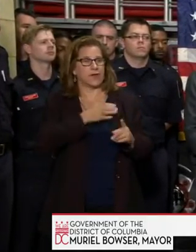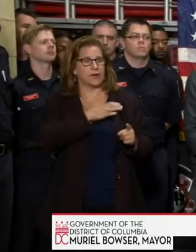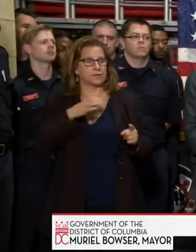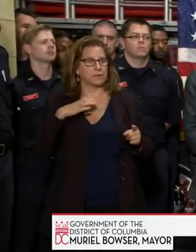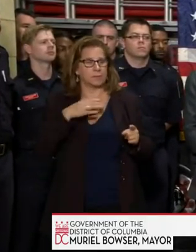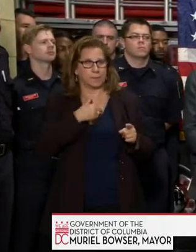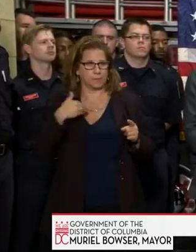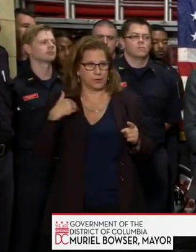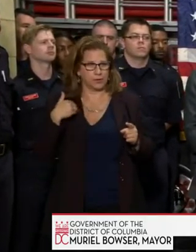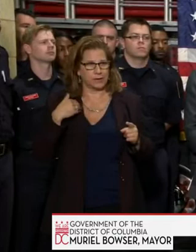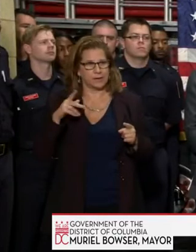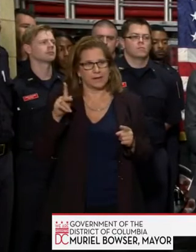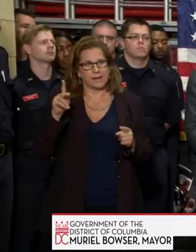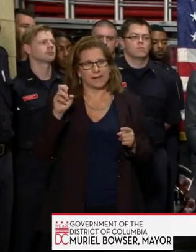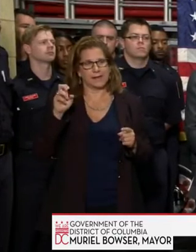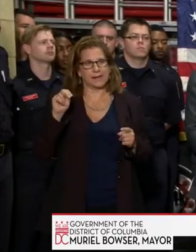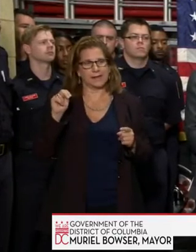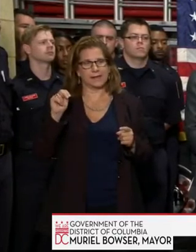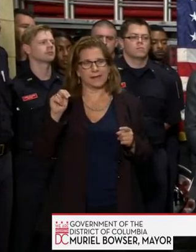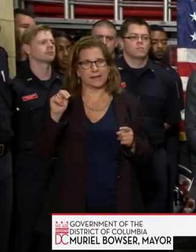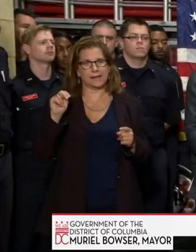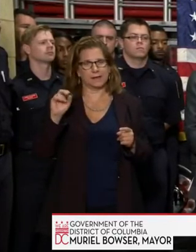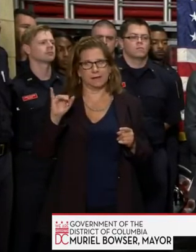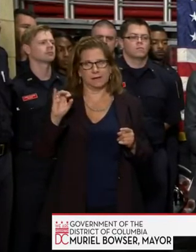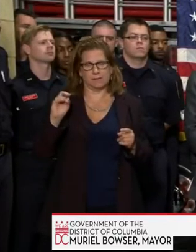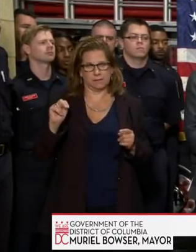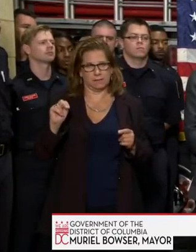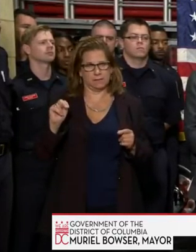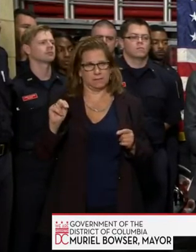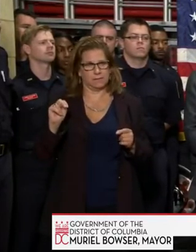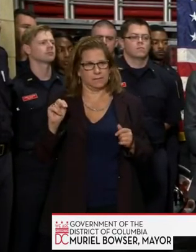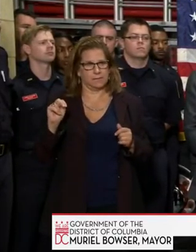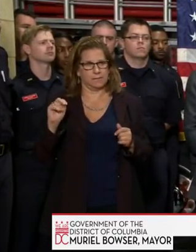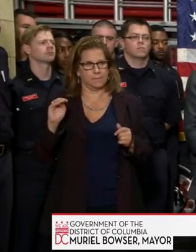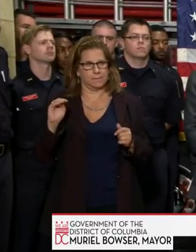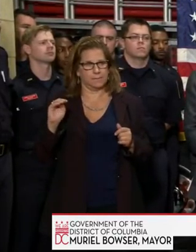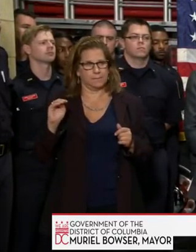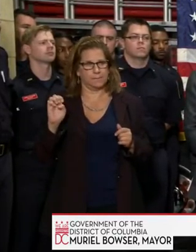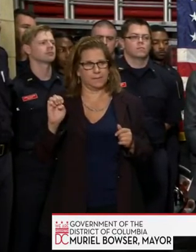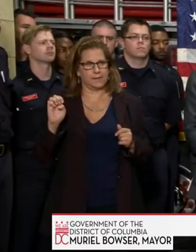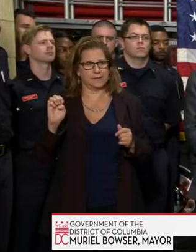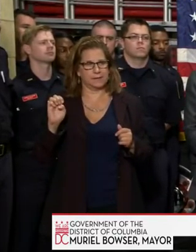JOIN US WHEN YOU ARRIVE. AND SO BEFORE I TURN IT OVER TO